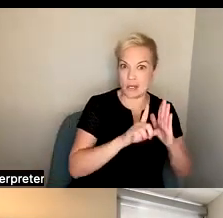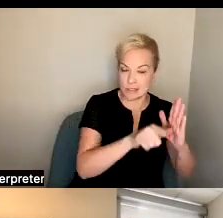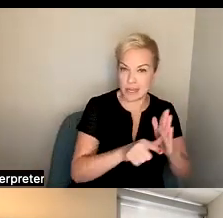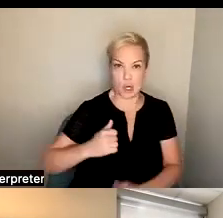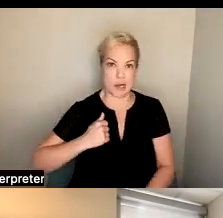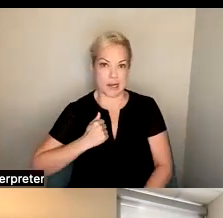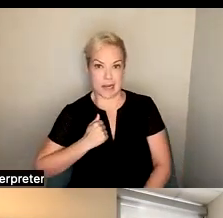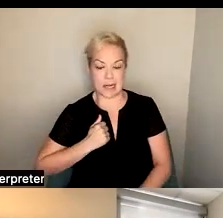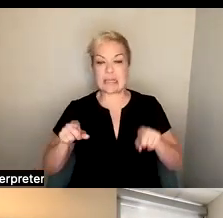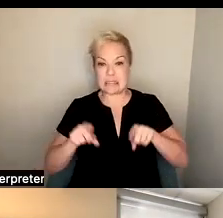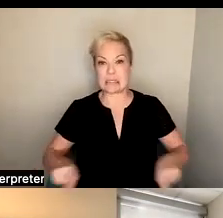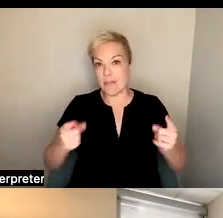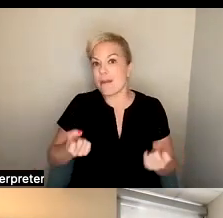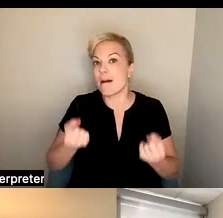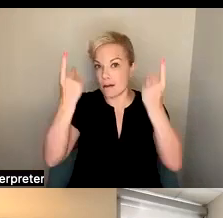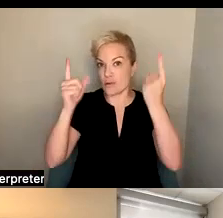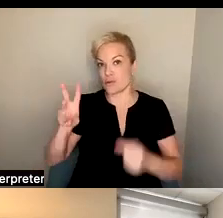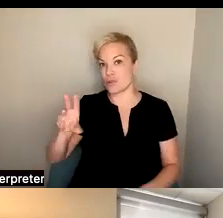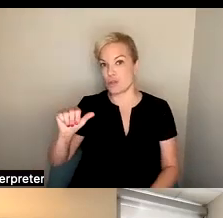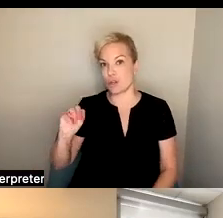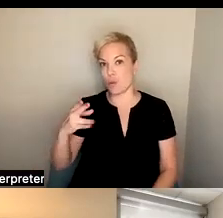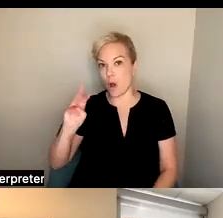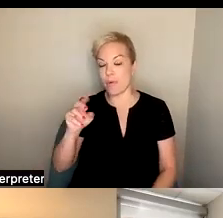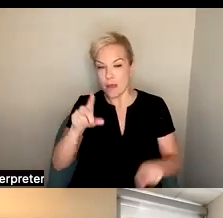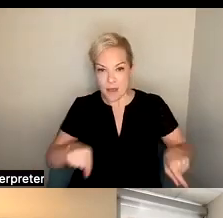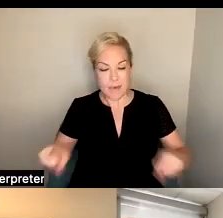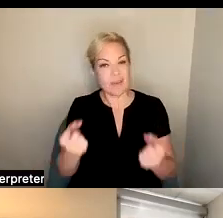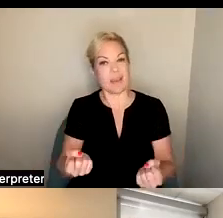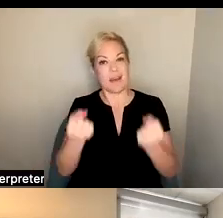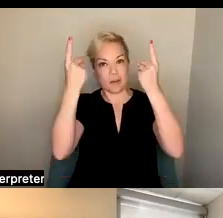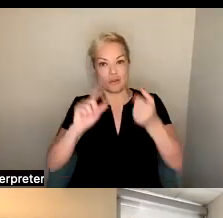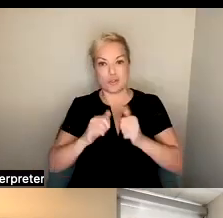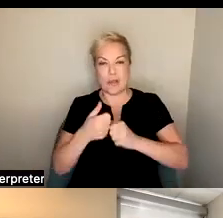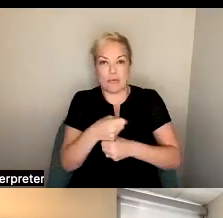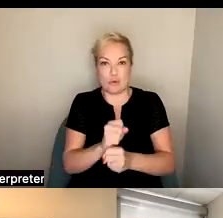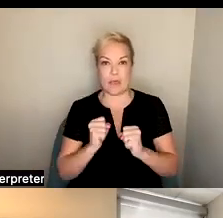understood treaty making, understood the diplomacy and pragmatic skills of not only the Haudenosaunee